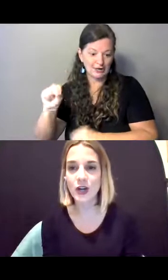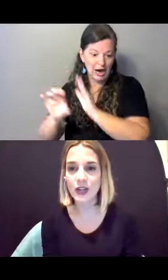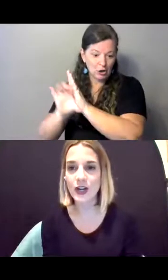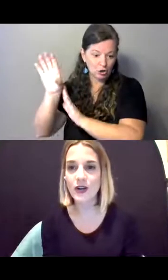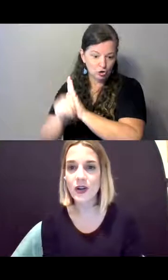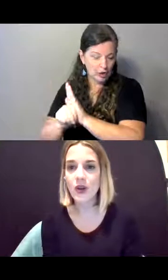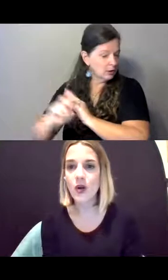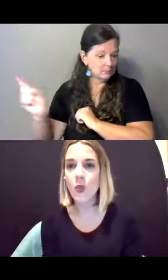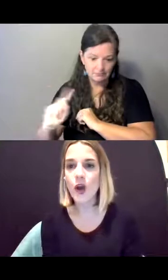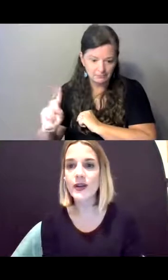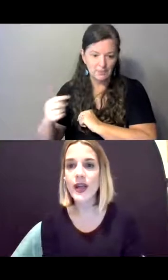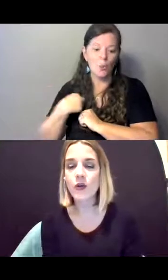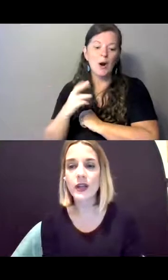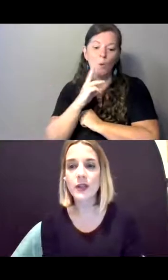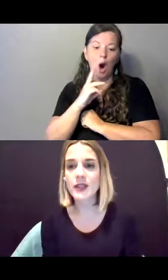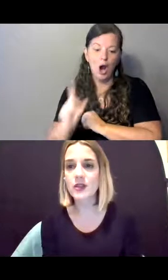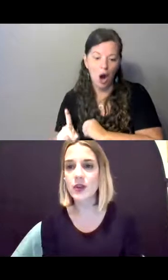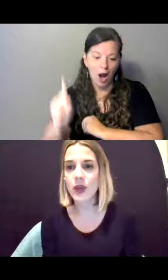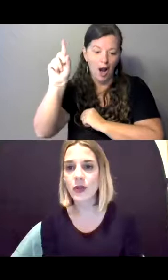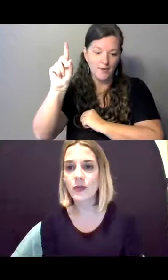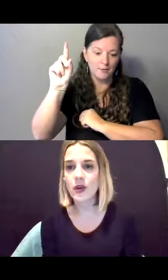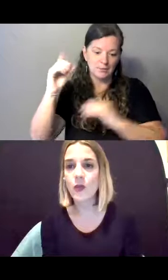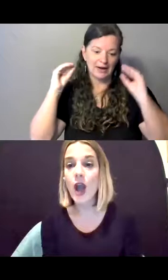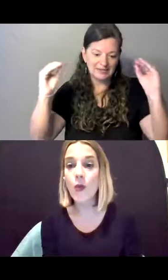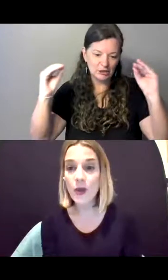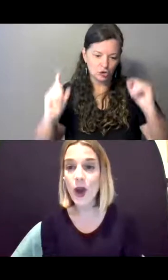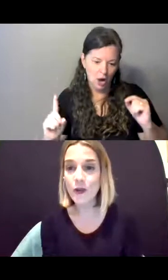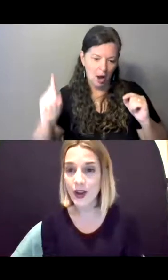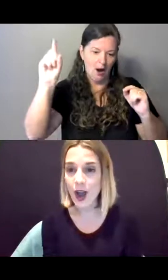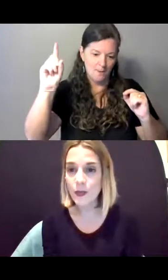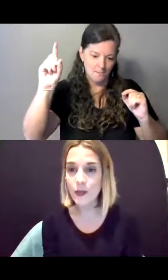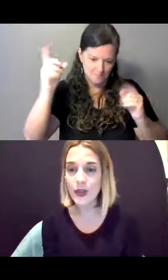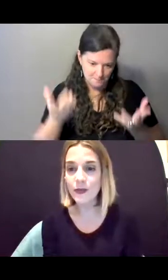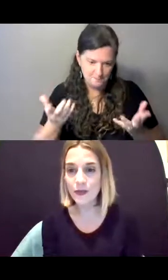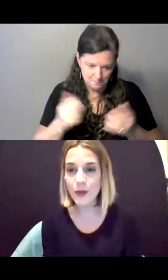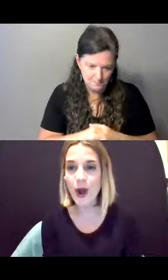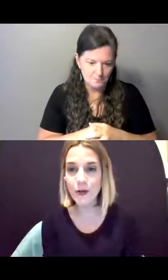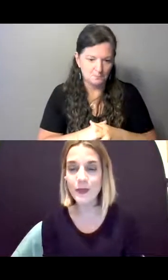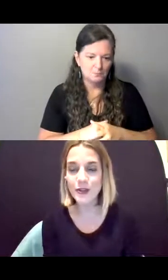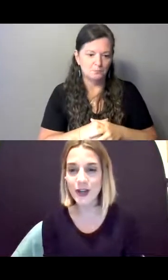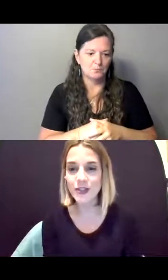earlier, watering down curriculum. That's a no-no. We water it up. We water up the instruction.